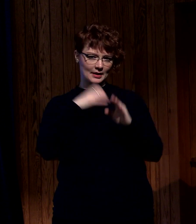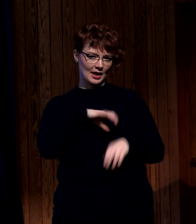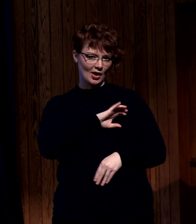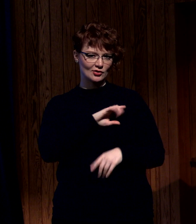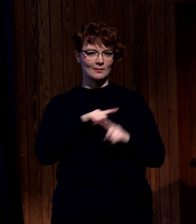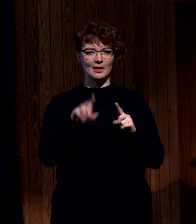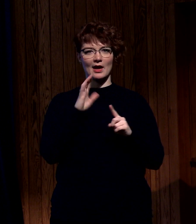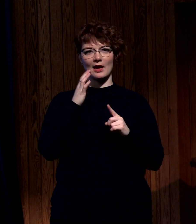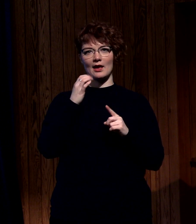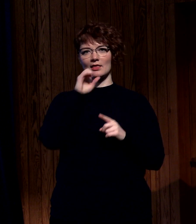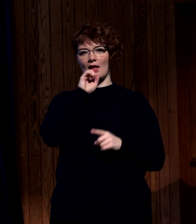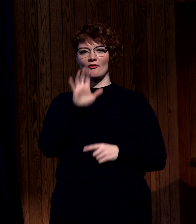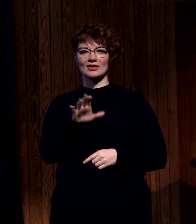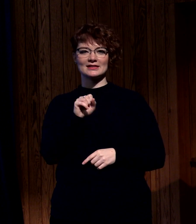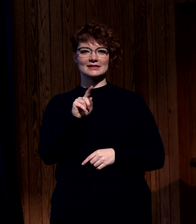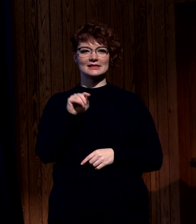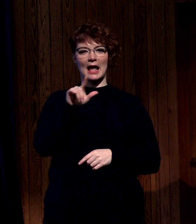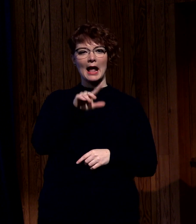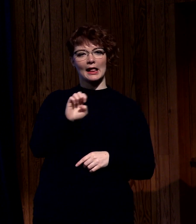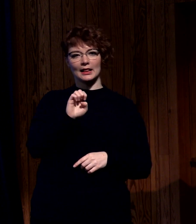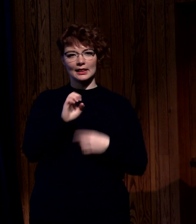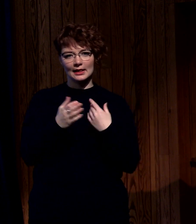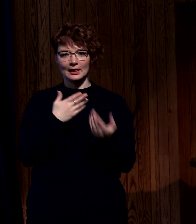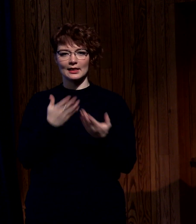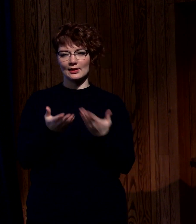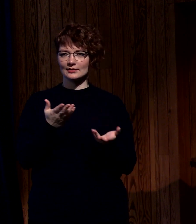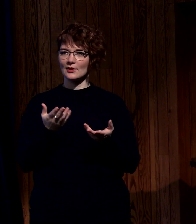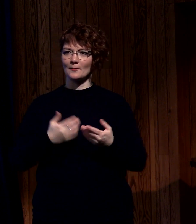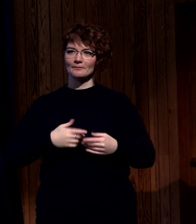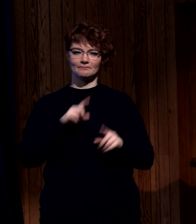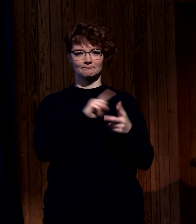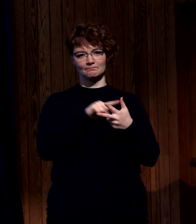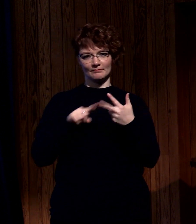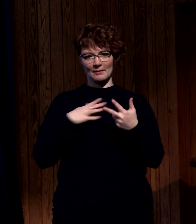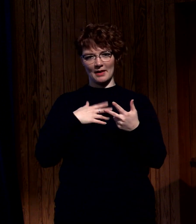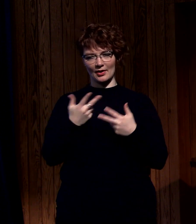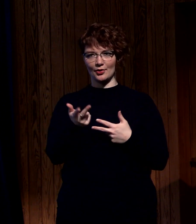style. So he's on there for for me. Now sort of stating the